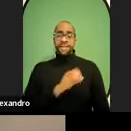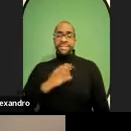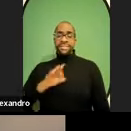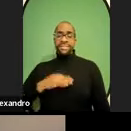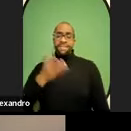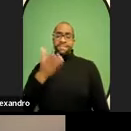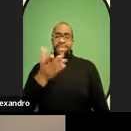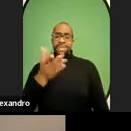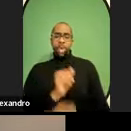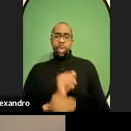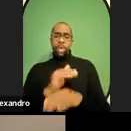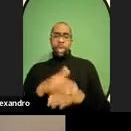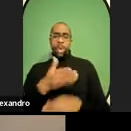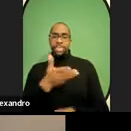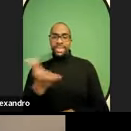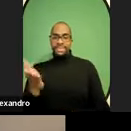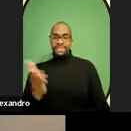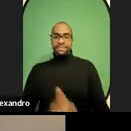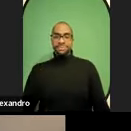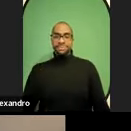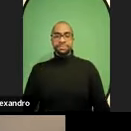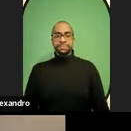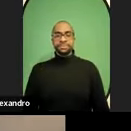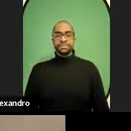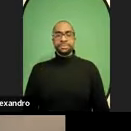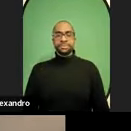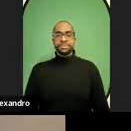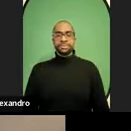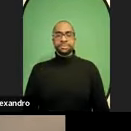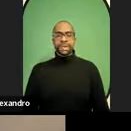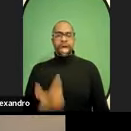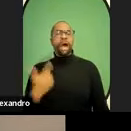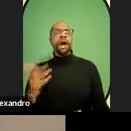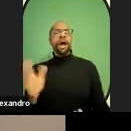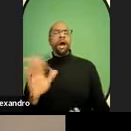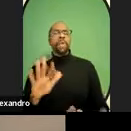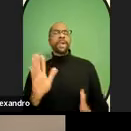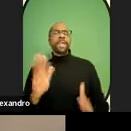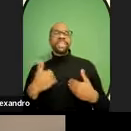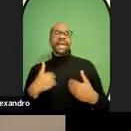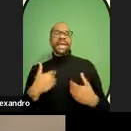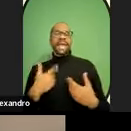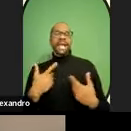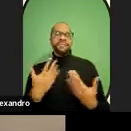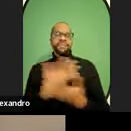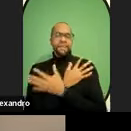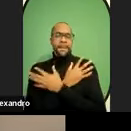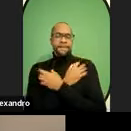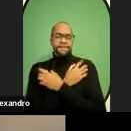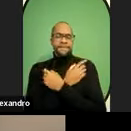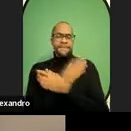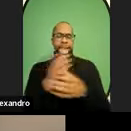and they're supportive staff there. e working e working on this and like working on this, and I think they're giving away.